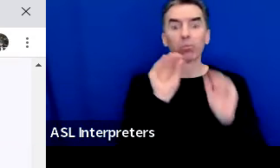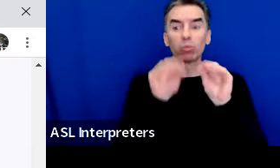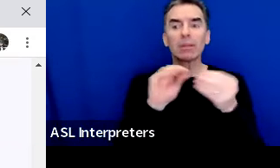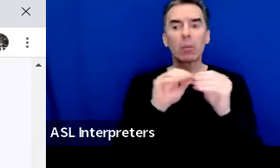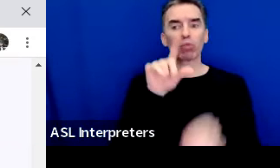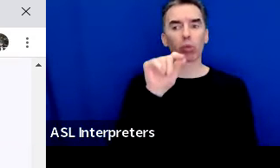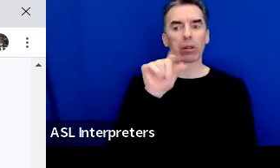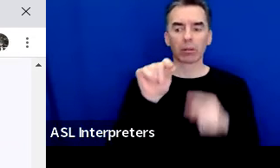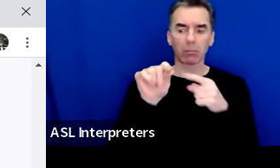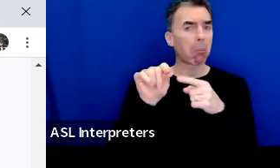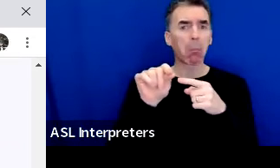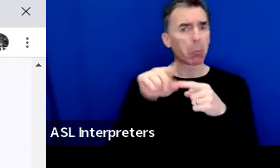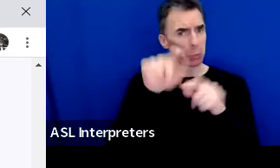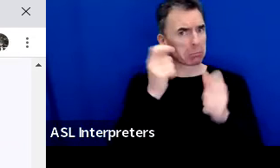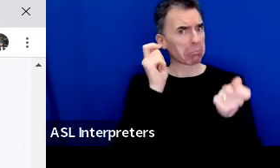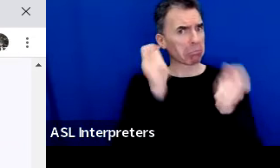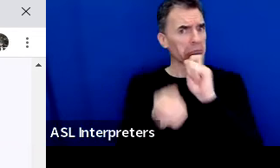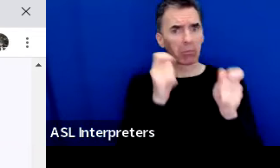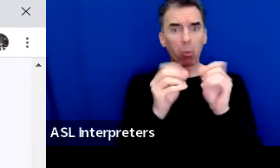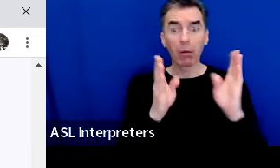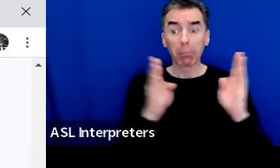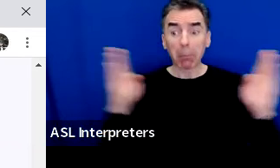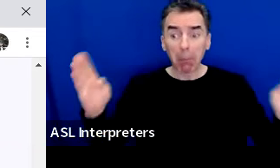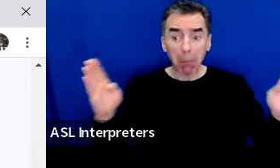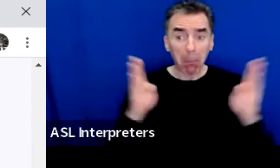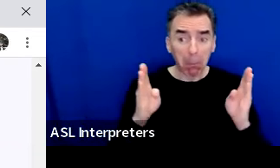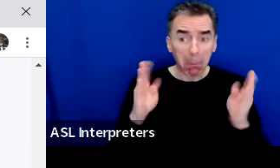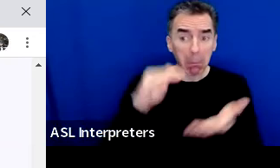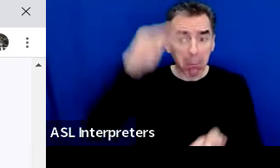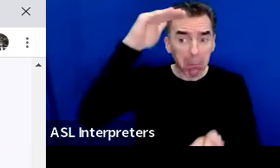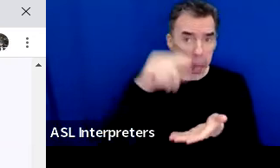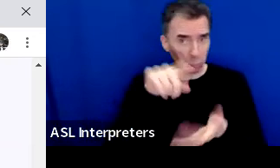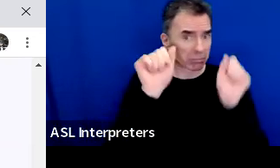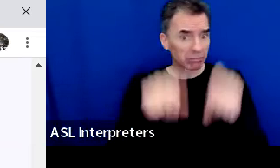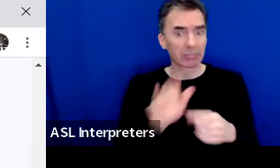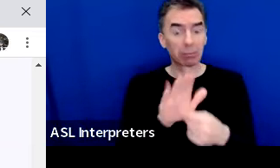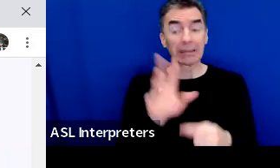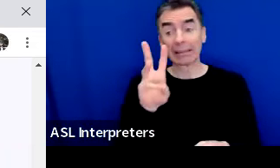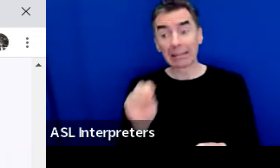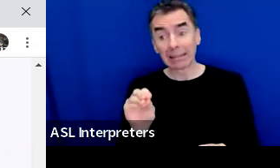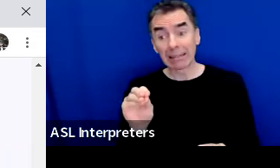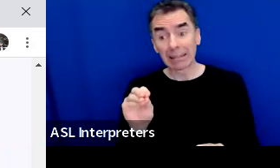you want the student to have to put their stuff in. You know, if you build 60, then it's a bigger size, and you could say that